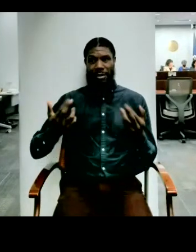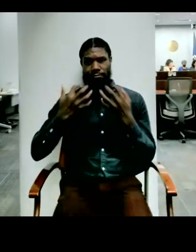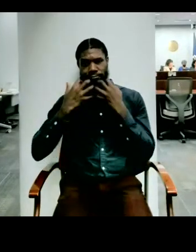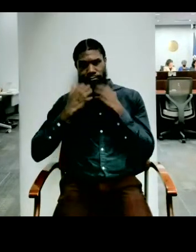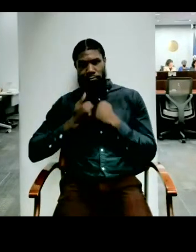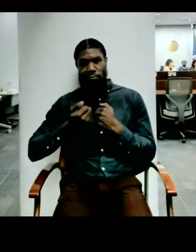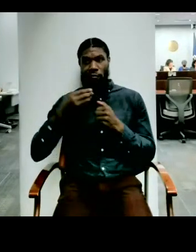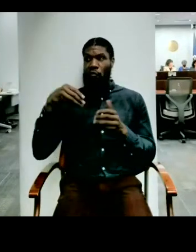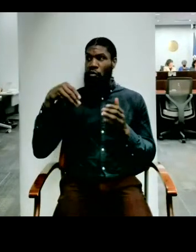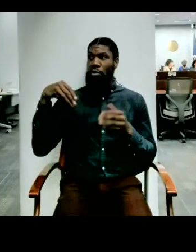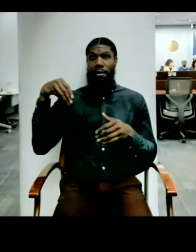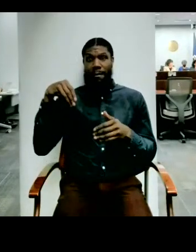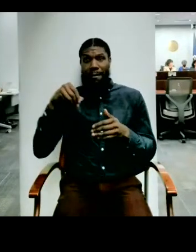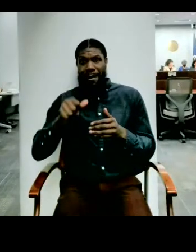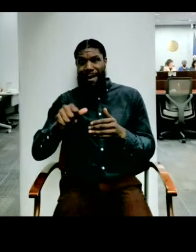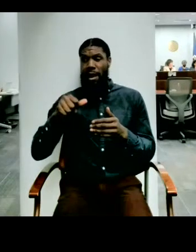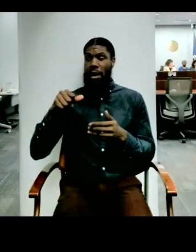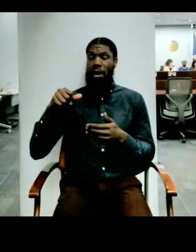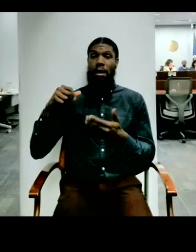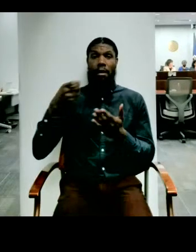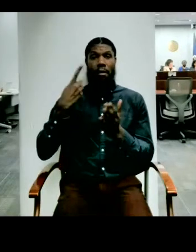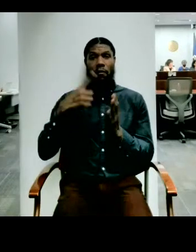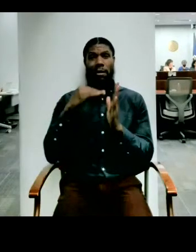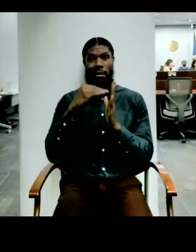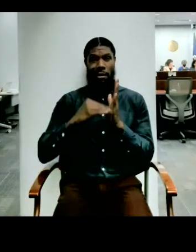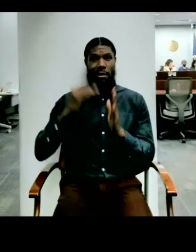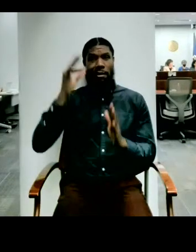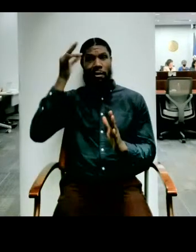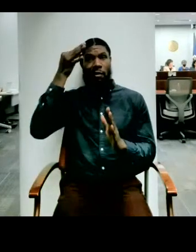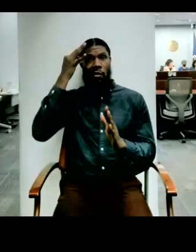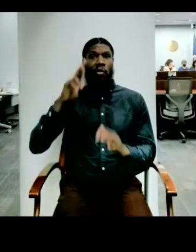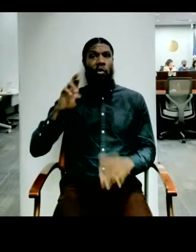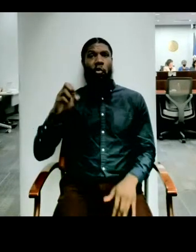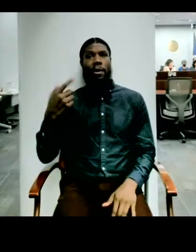put this in the Federal Register as opposed to making it available in the public website.